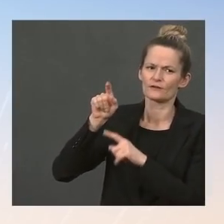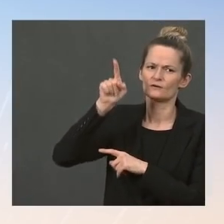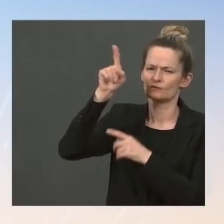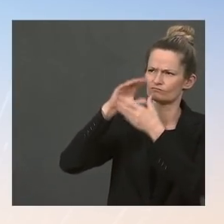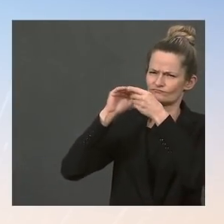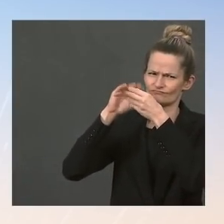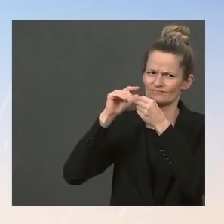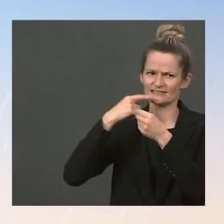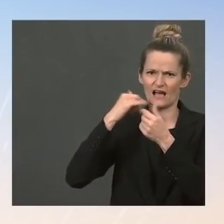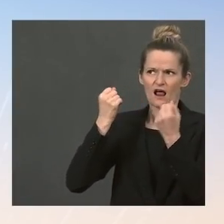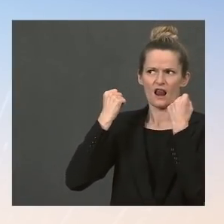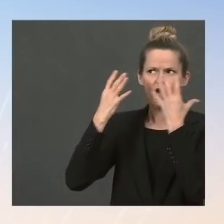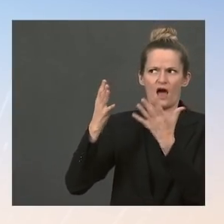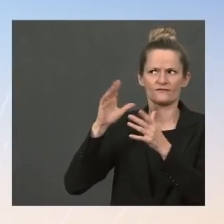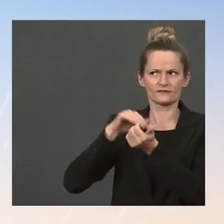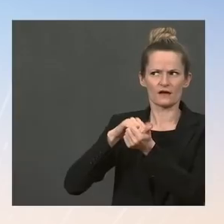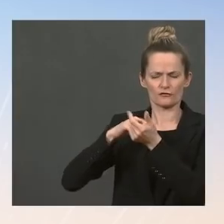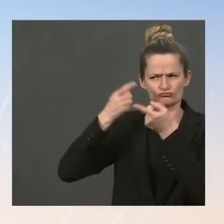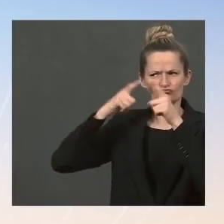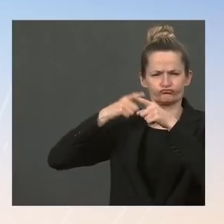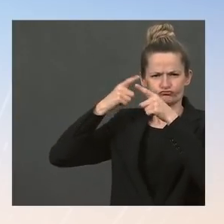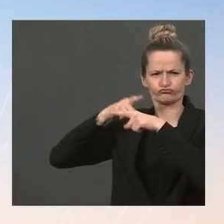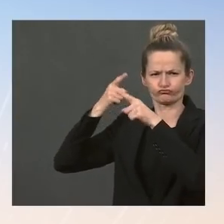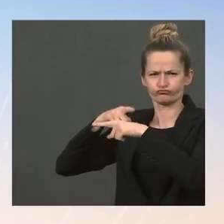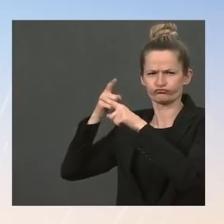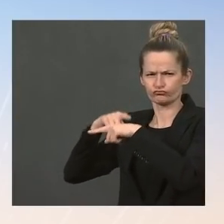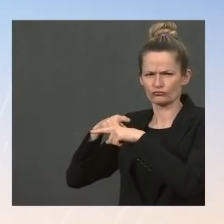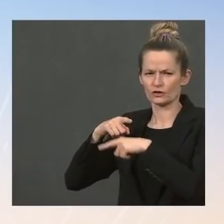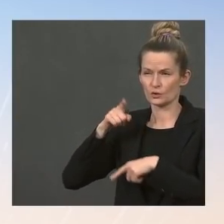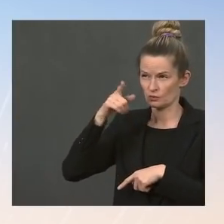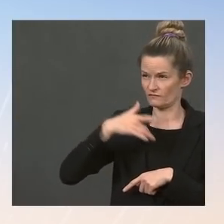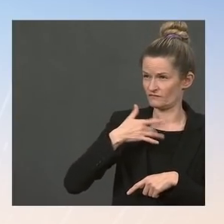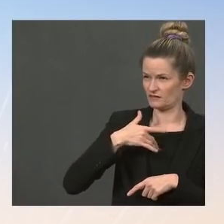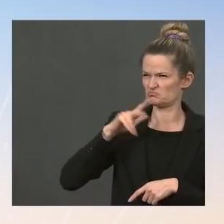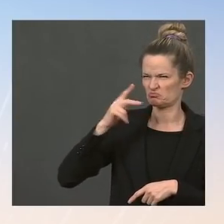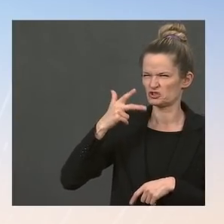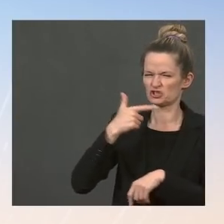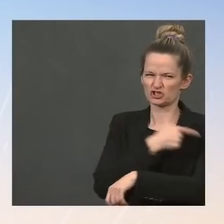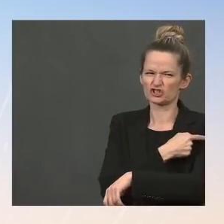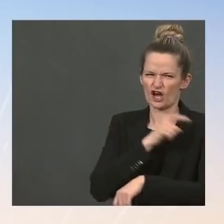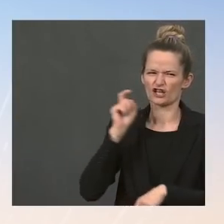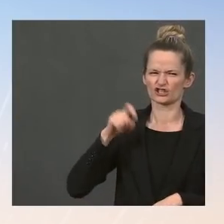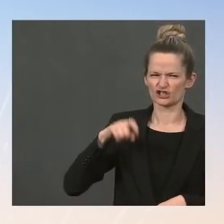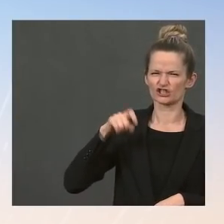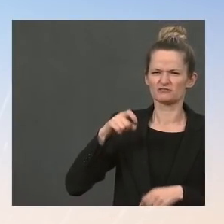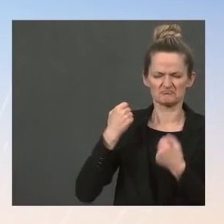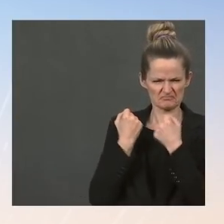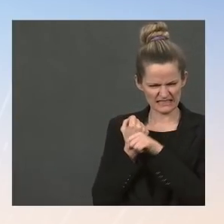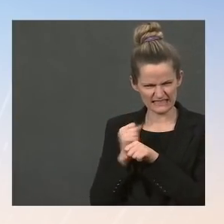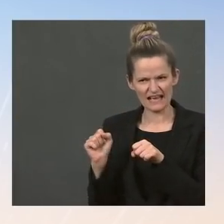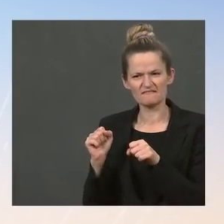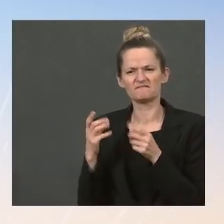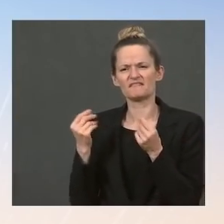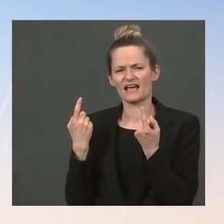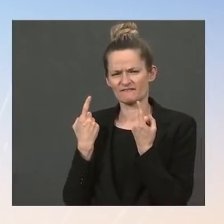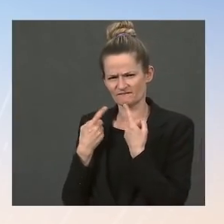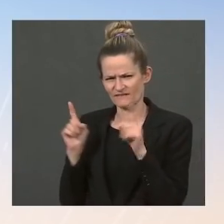and advisors who feel like boosters are warranted and safe and effective, but then, during all this, you had two top senior officials